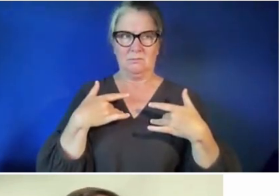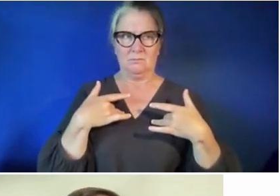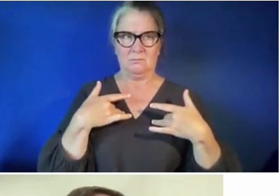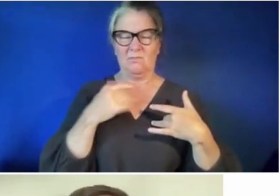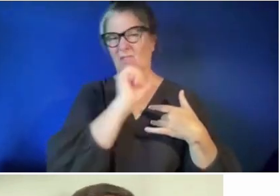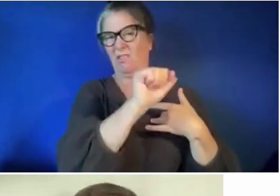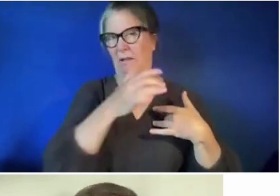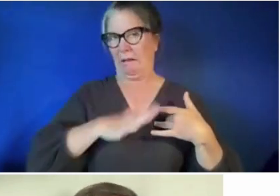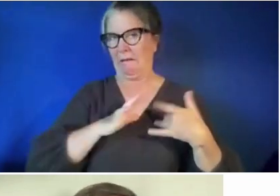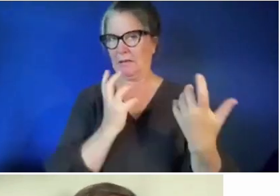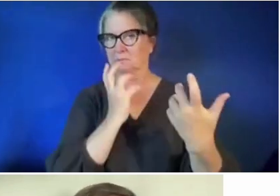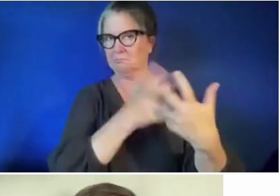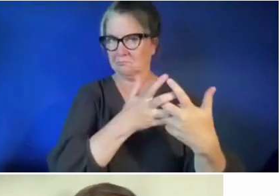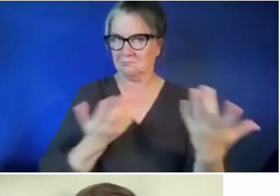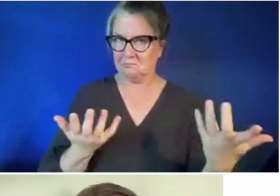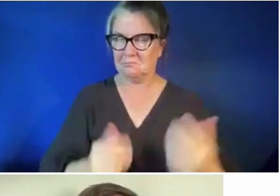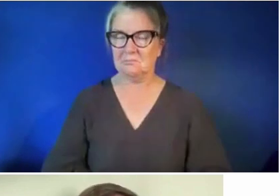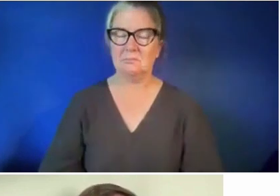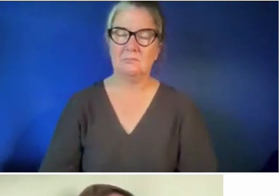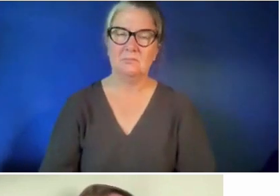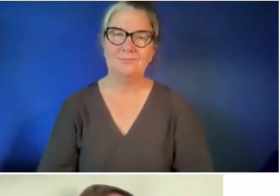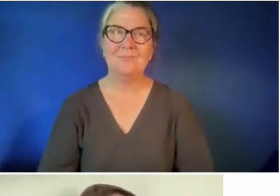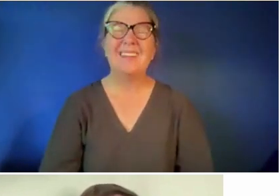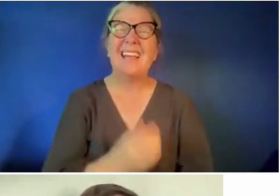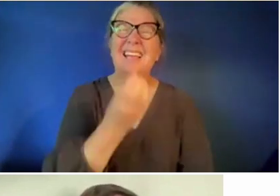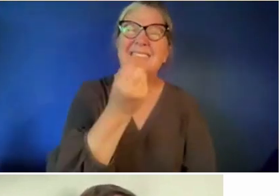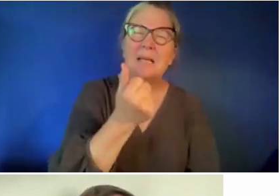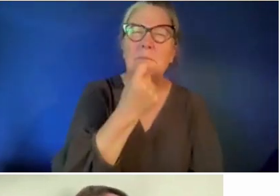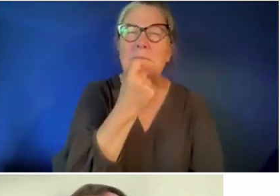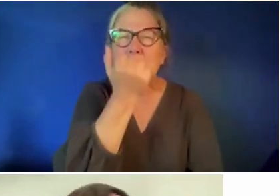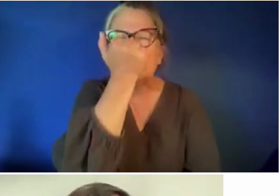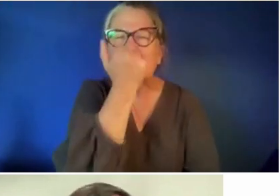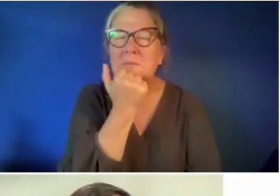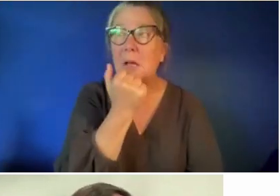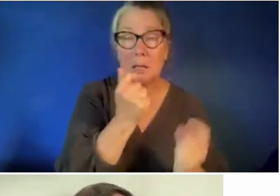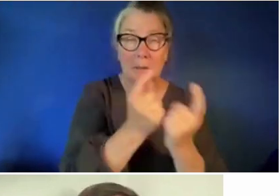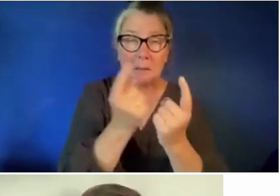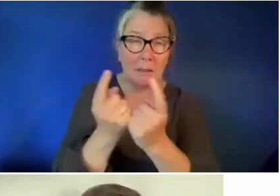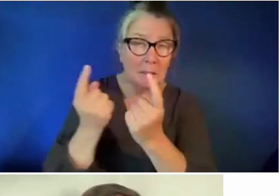to make it really, really concrete, some of the tiny little things that maybe go without saying, but maybe not,